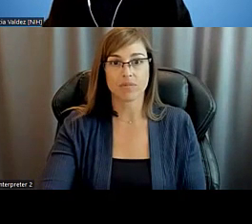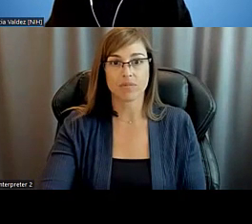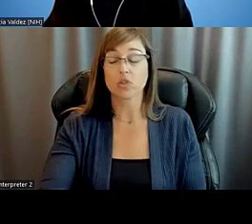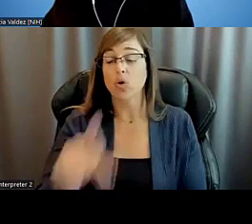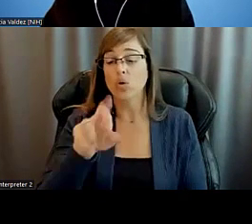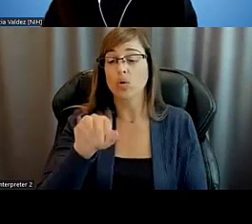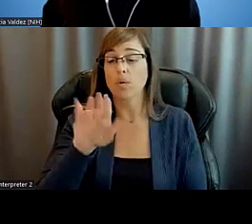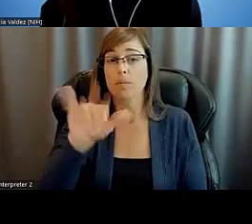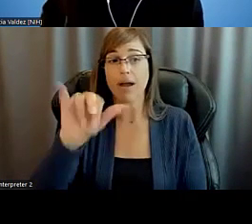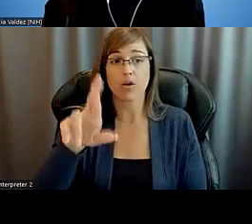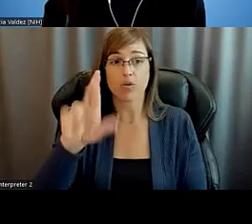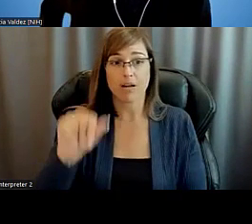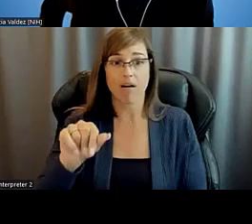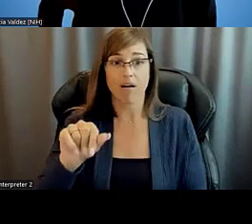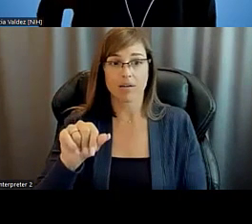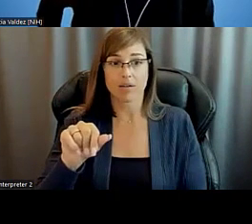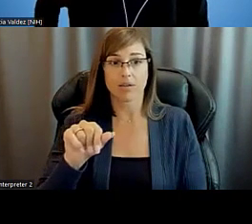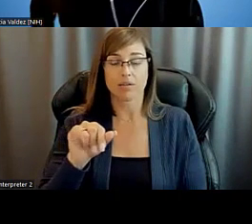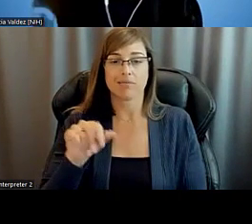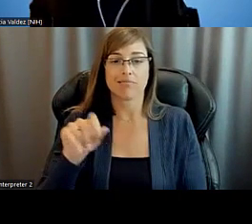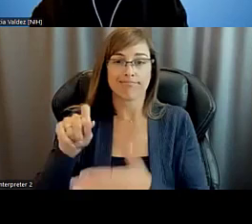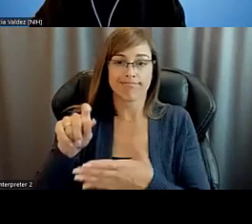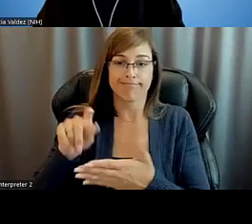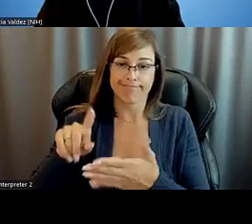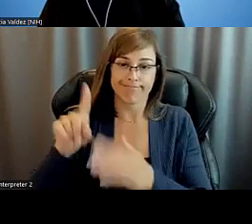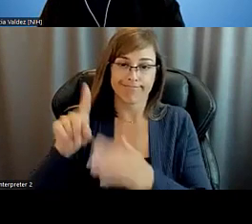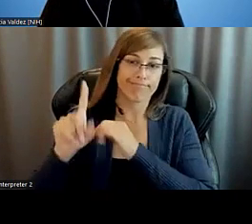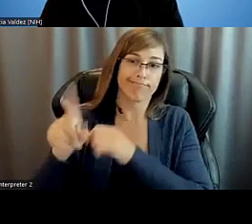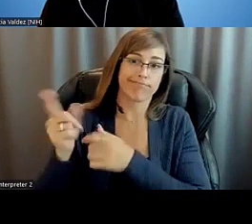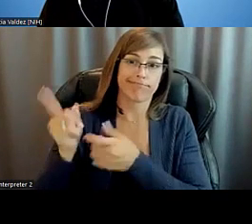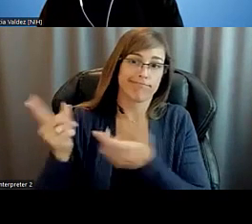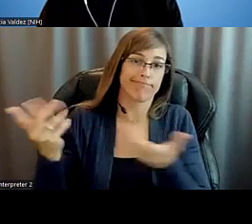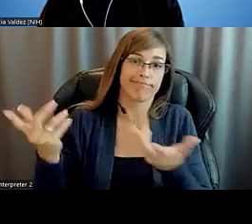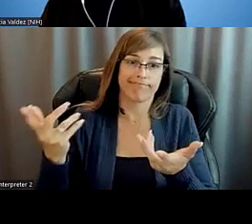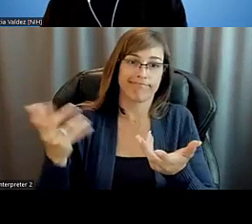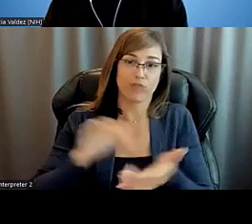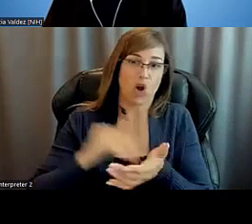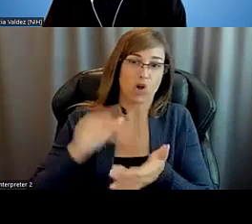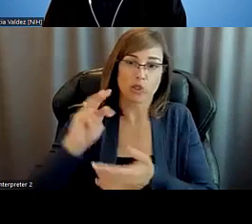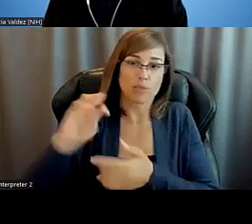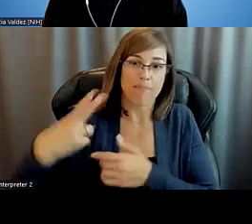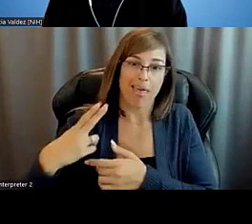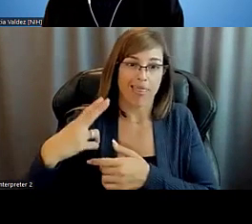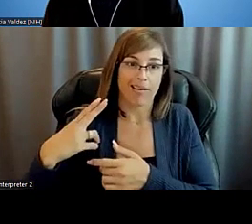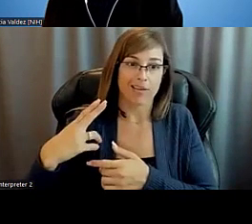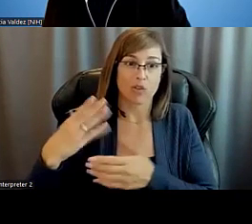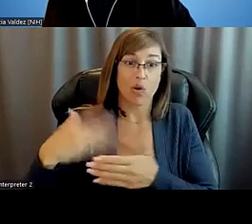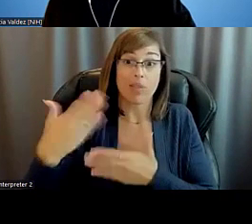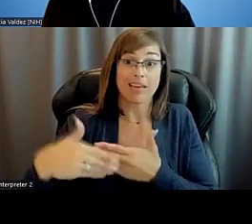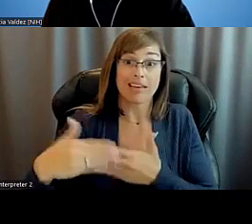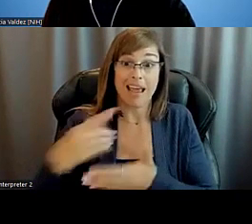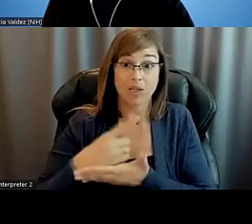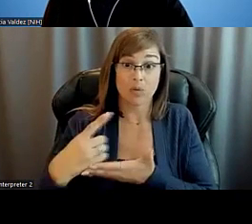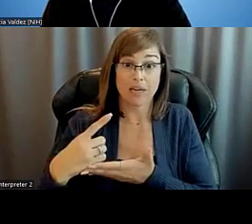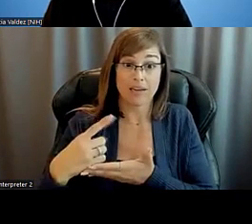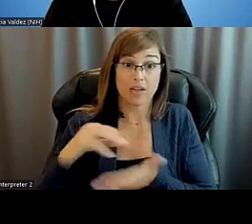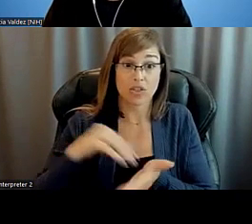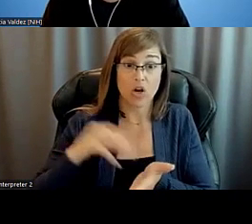for attempting to interfere in the research misconduct proceedings. All right. The following week, Dr. Smith asks a few lab members